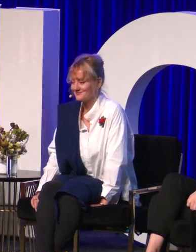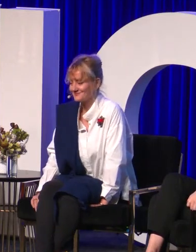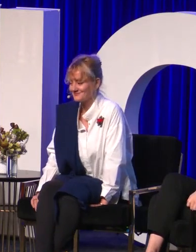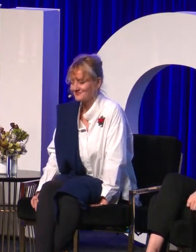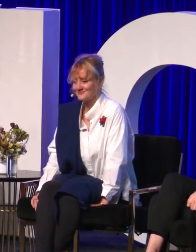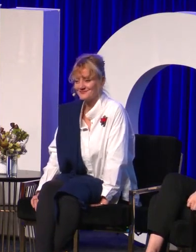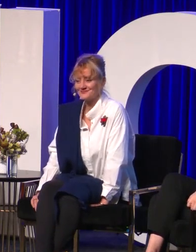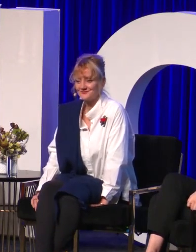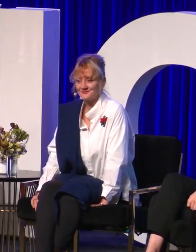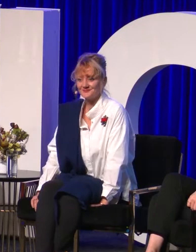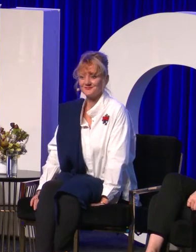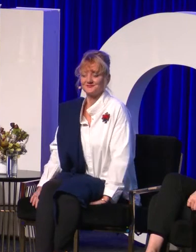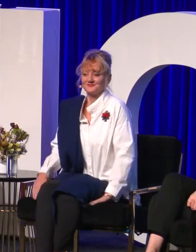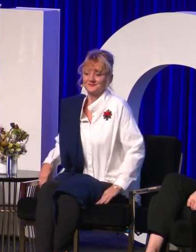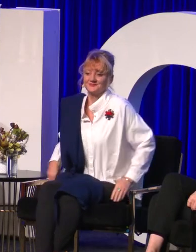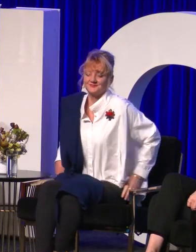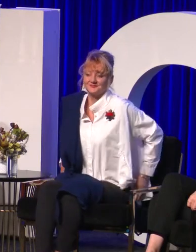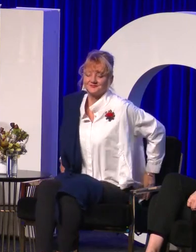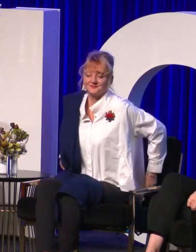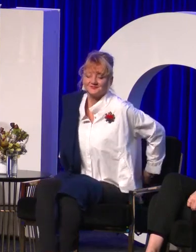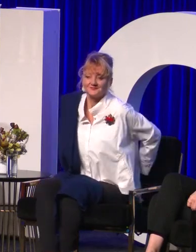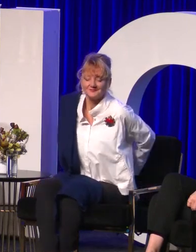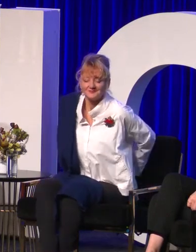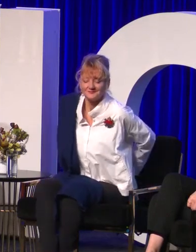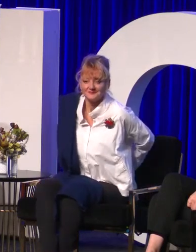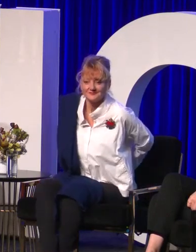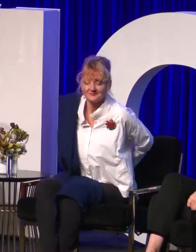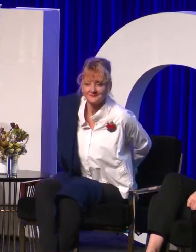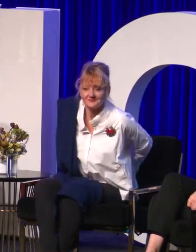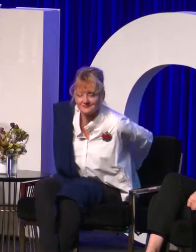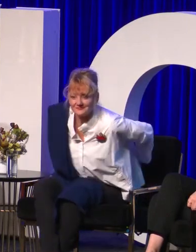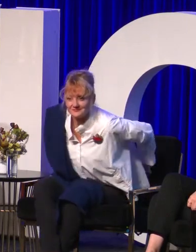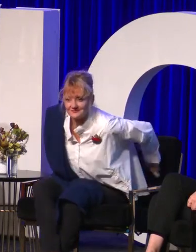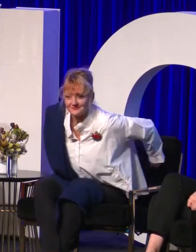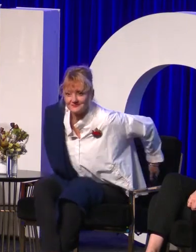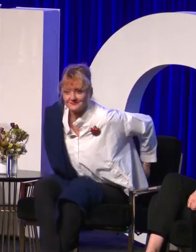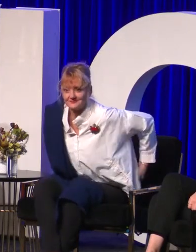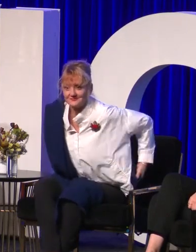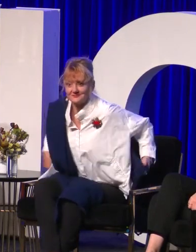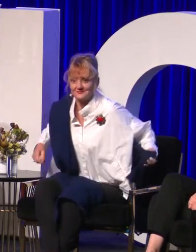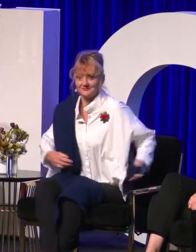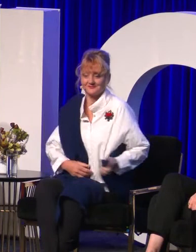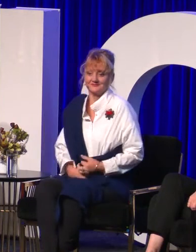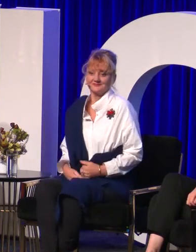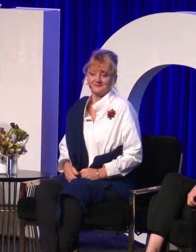As a person who was a lobbyist. And when I asked them, Are you being paid to do this job? They said, yes.